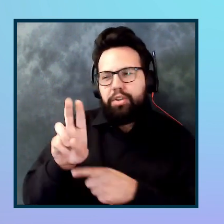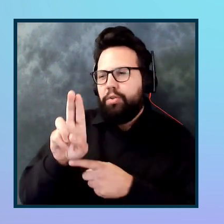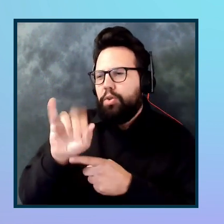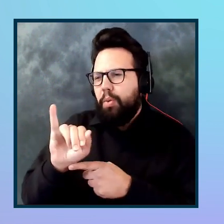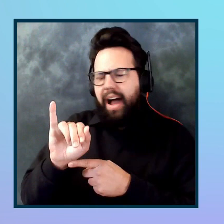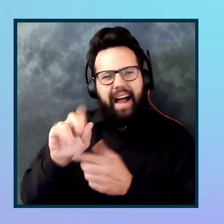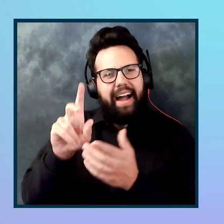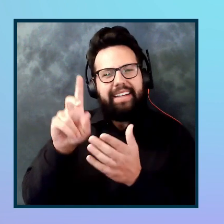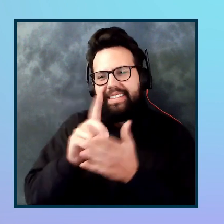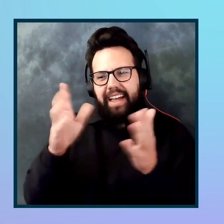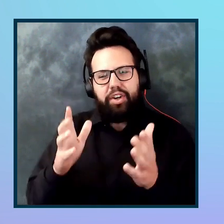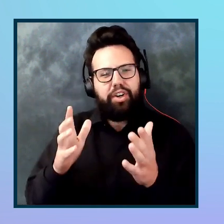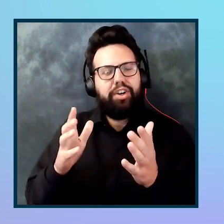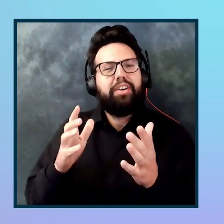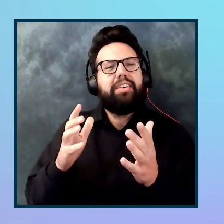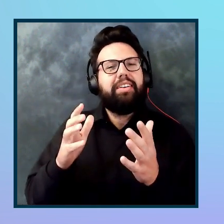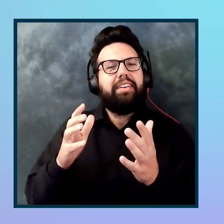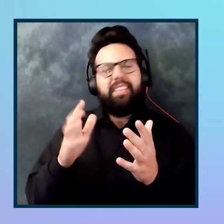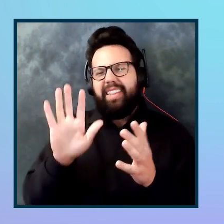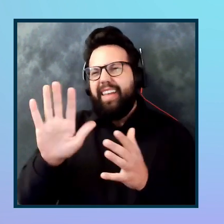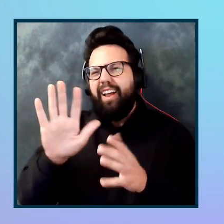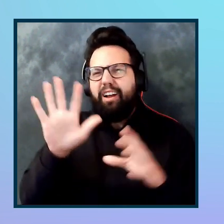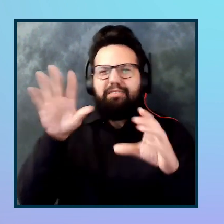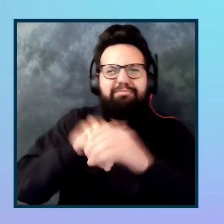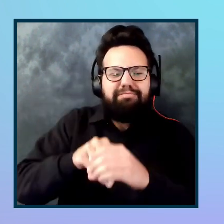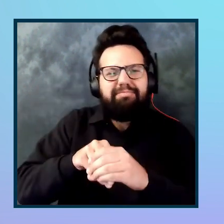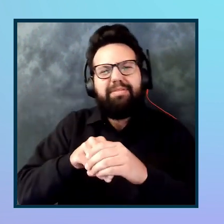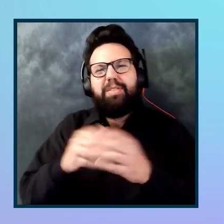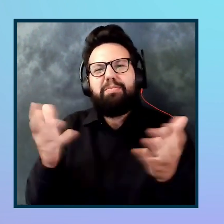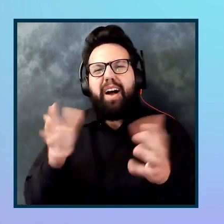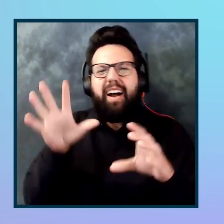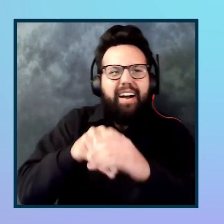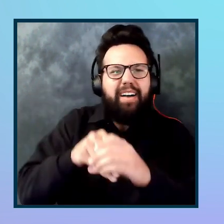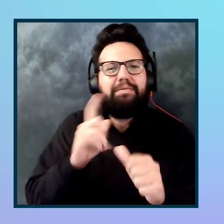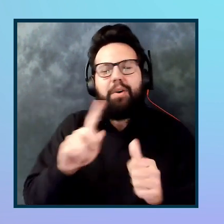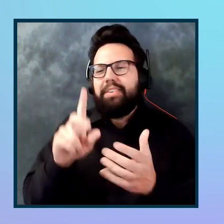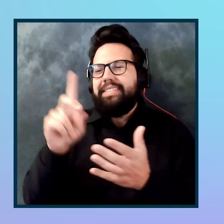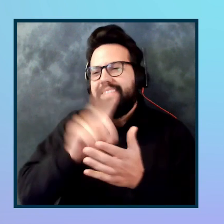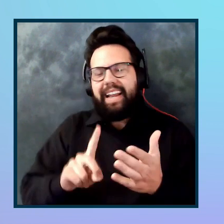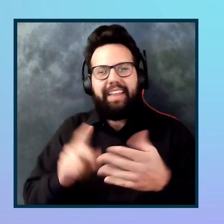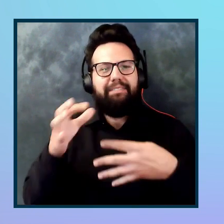in defining accessibility features in a web development process? Yeah, that's a really good question.